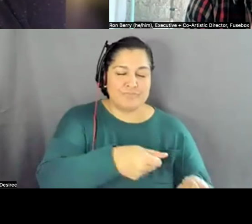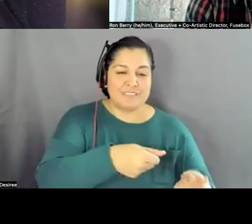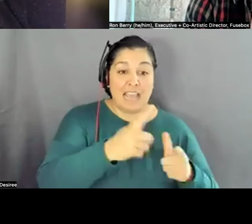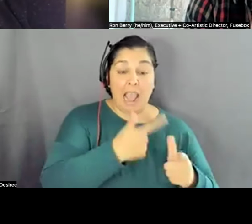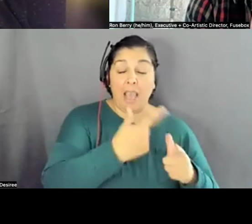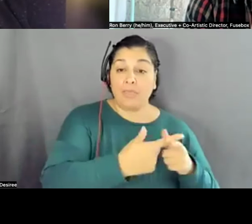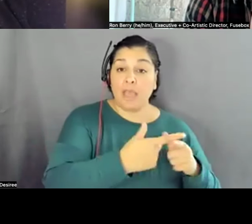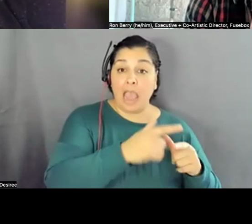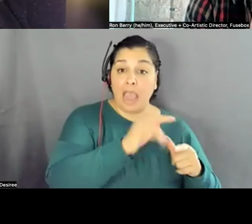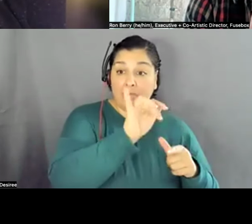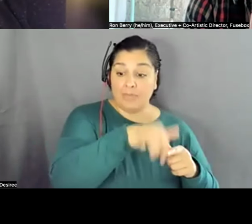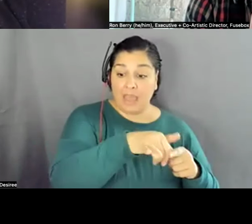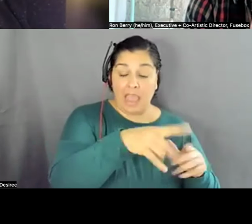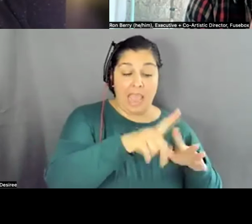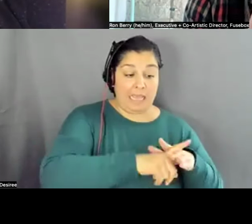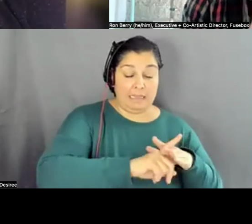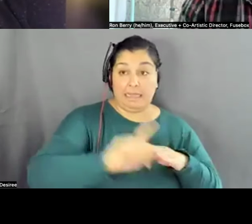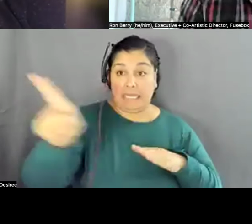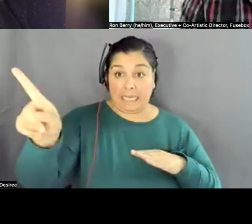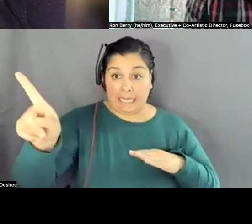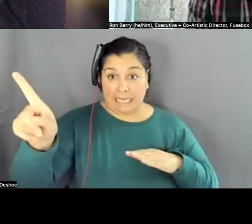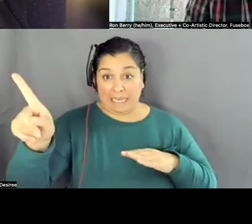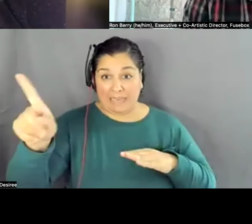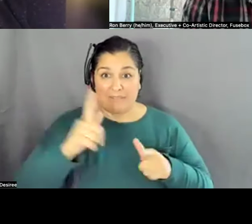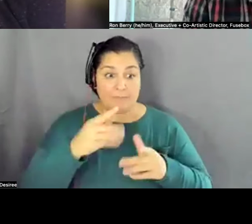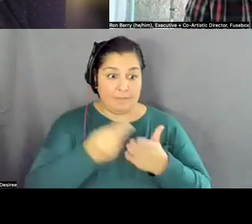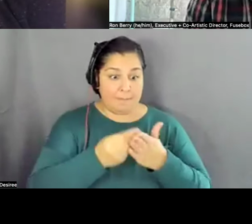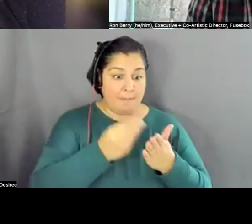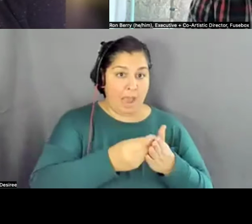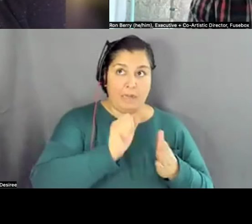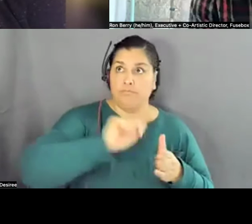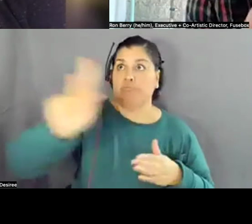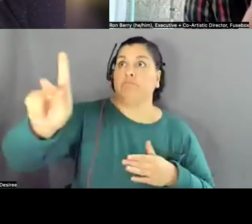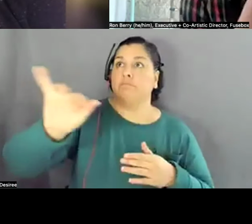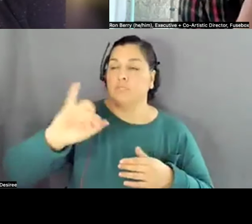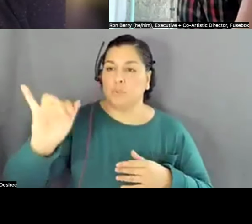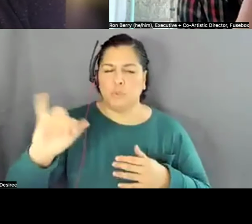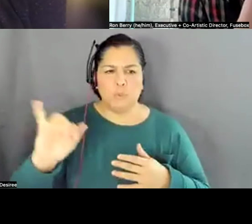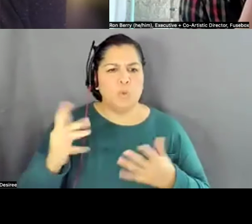to the direct communities go with them. So what do you think the responsibility is, if any, for larger